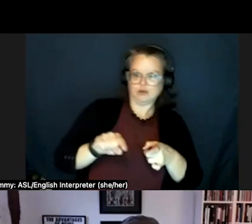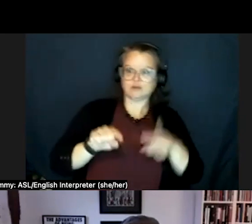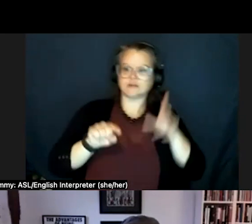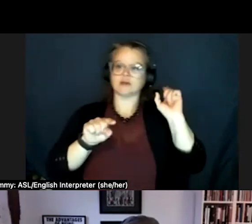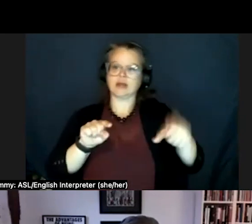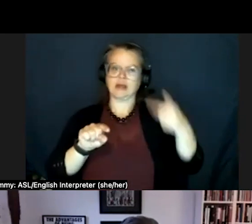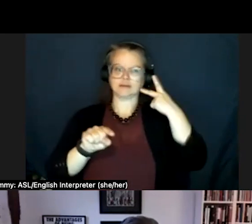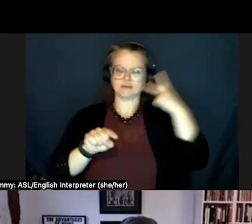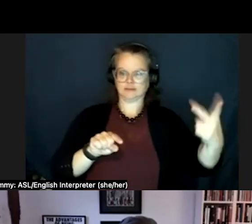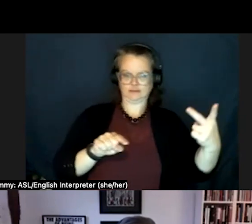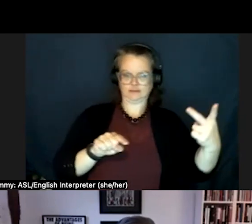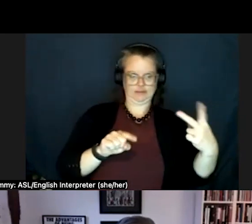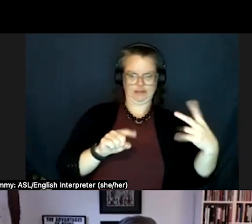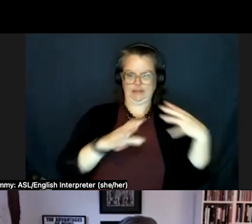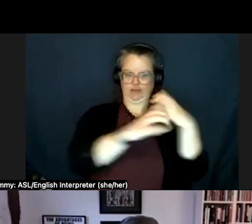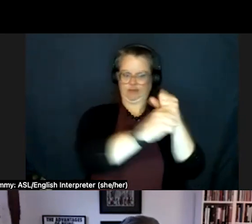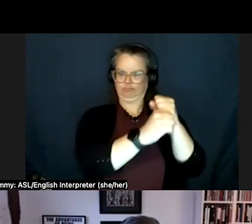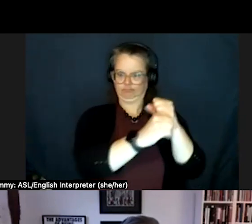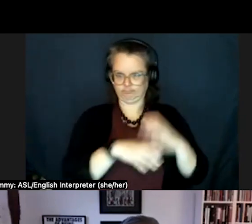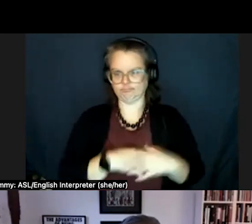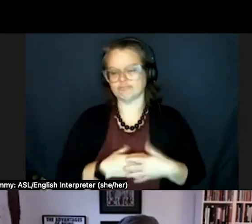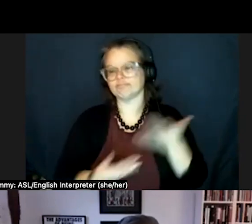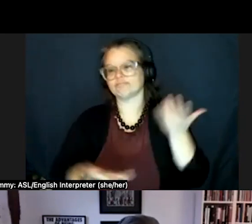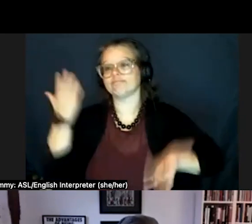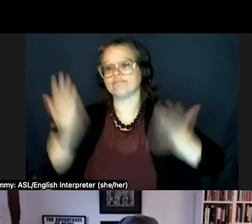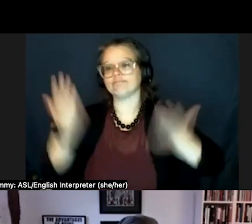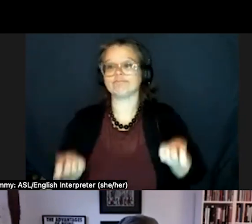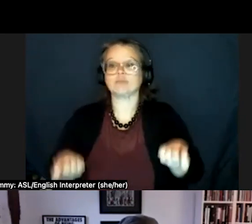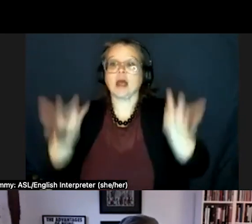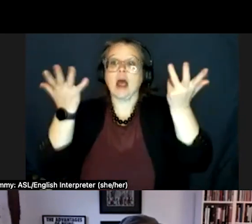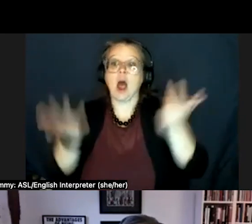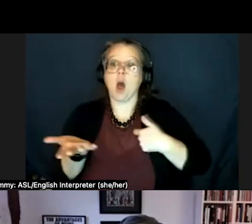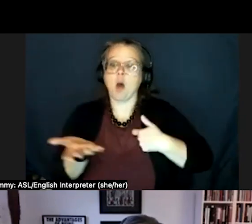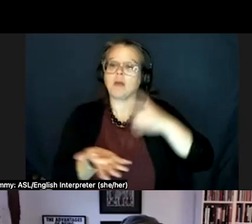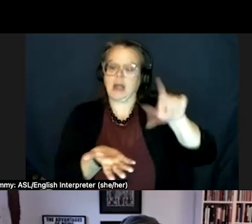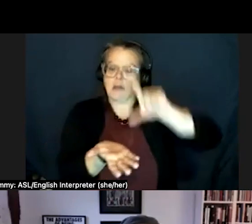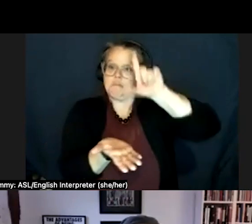the different types of publication we might want to send review copies to, we can then track, you